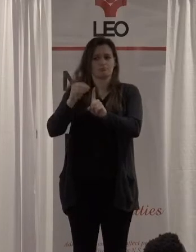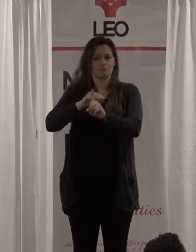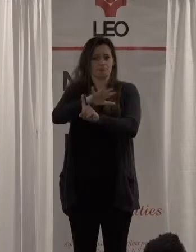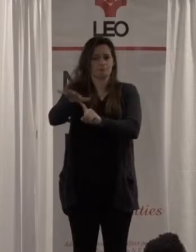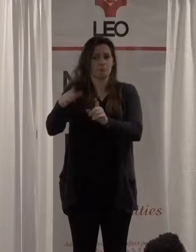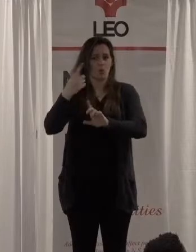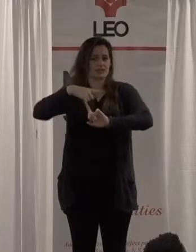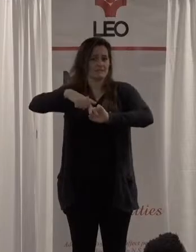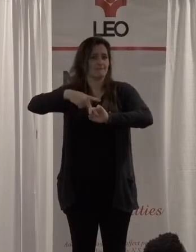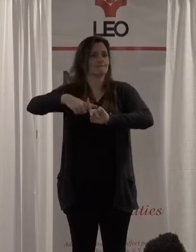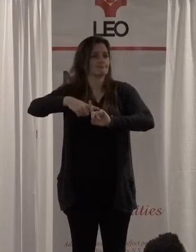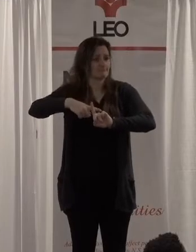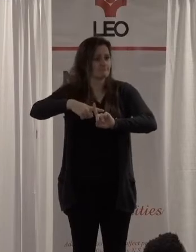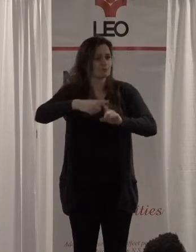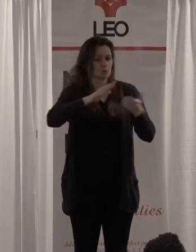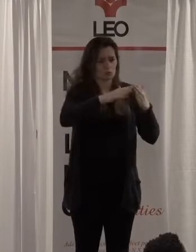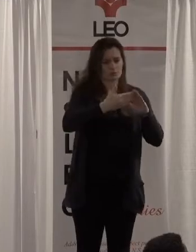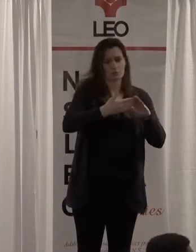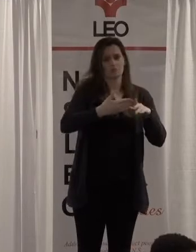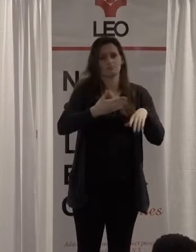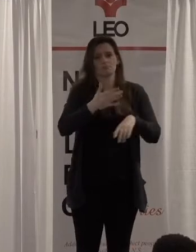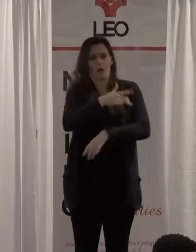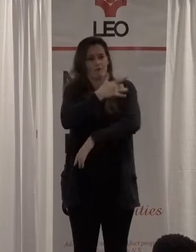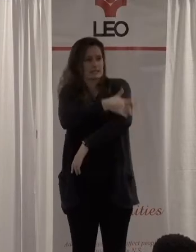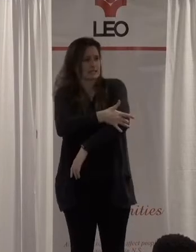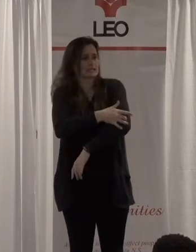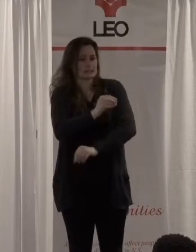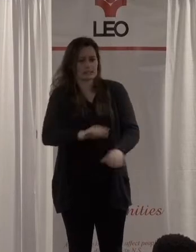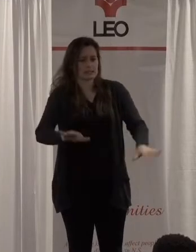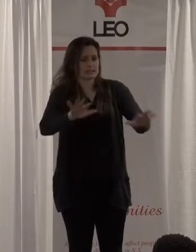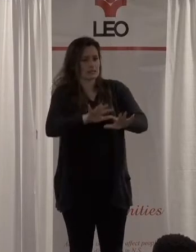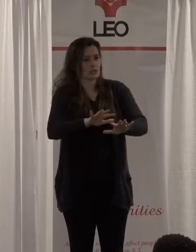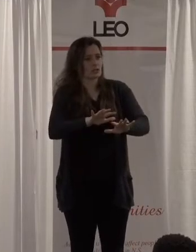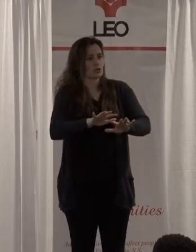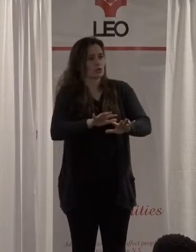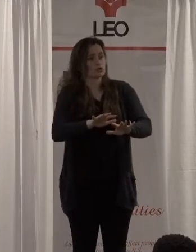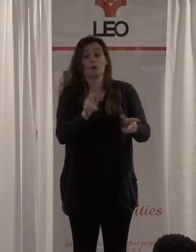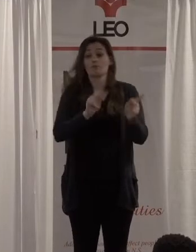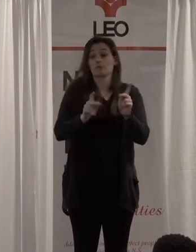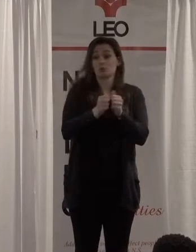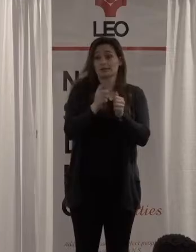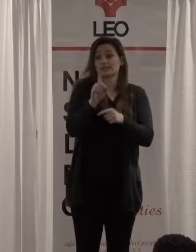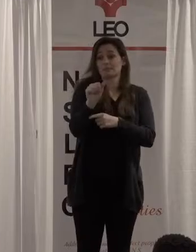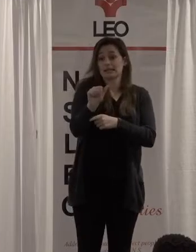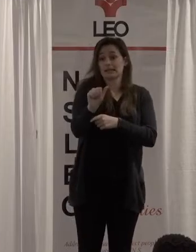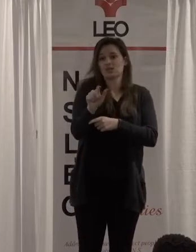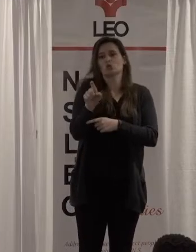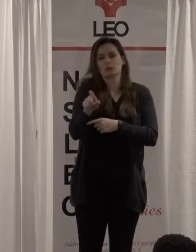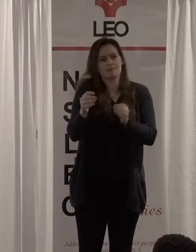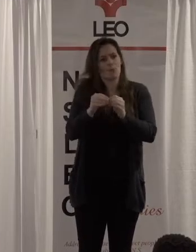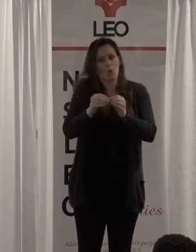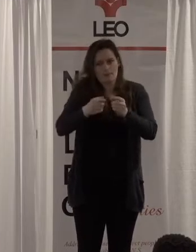AND THE PROVINCE AND WE NEED MORE PEOPLE WITH DISABILITIES TO GET INVOLVED AND SHAPE THAT FUTURE.